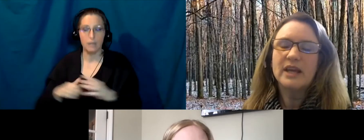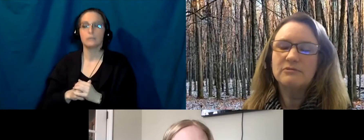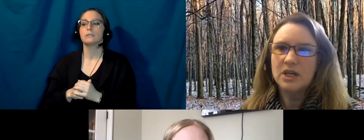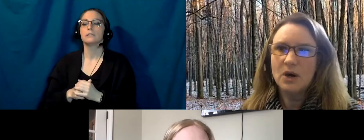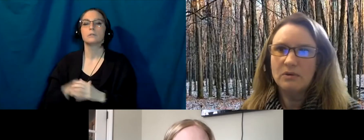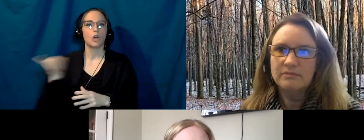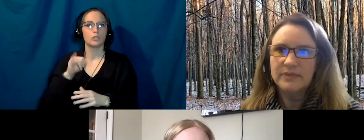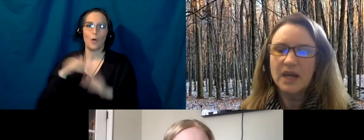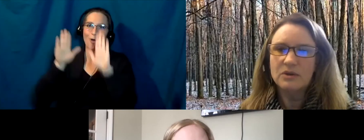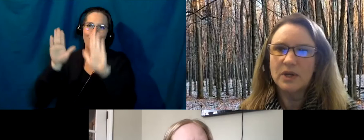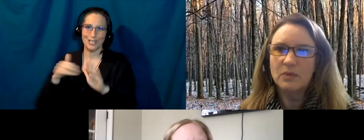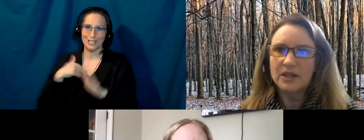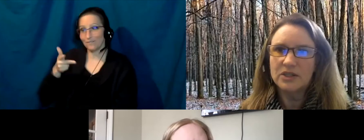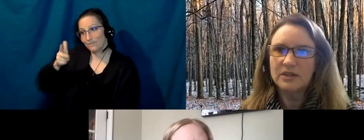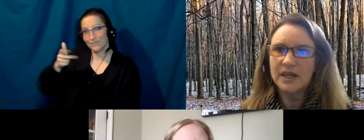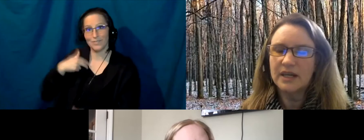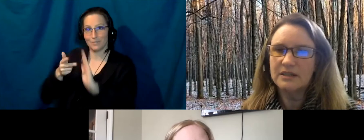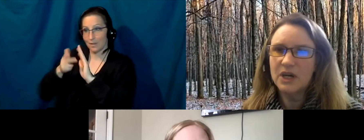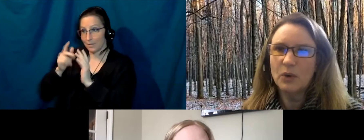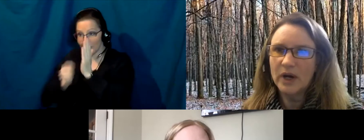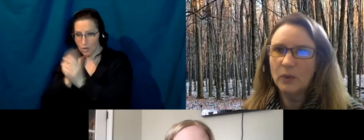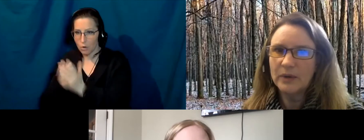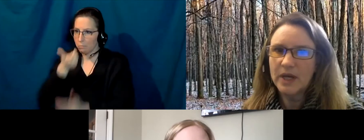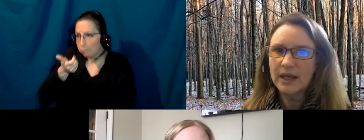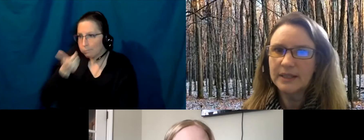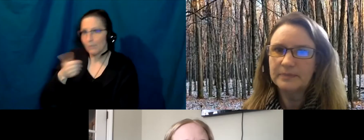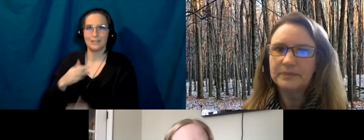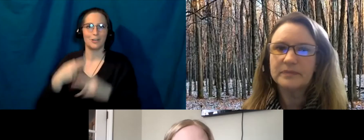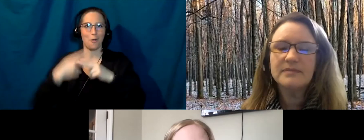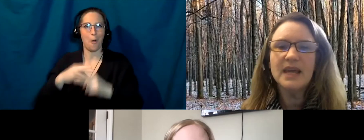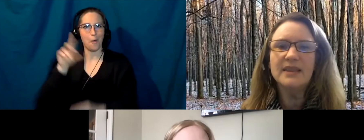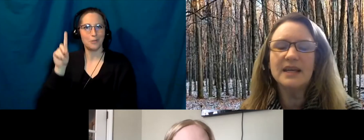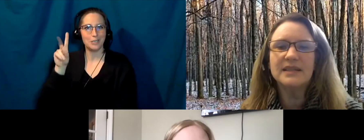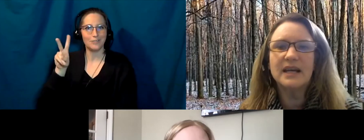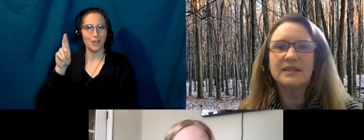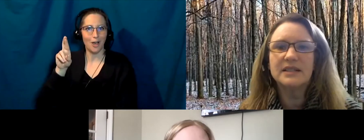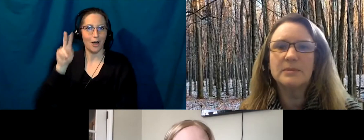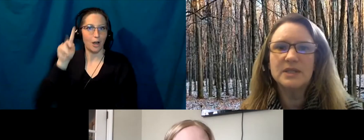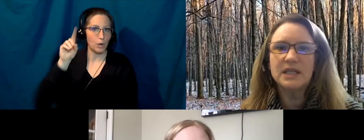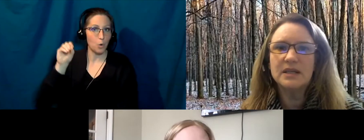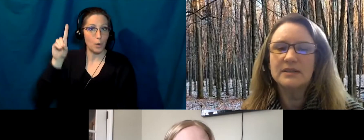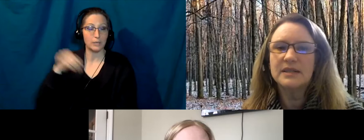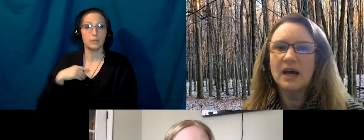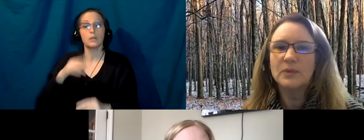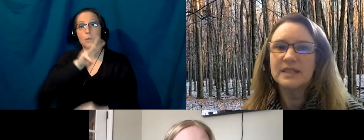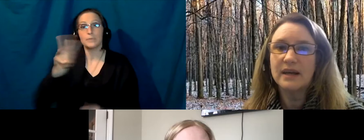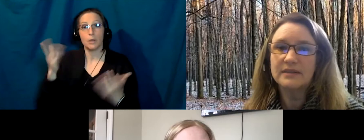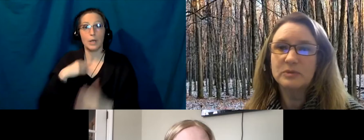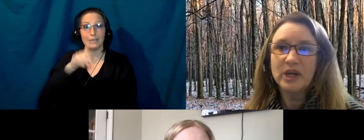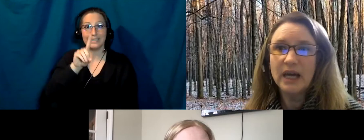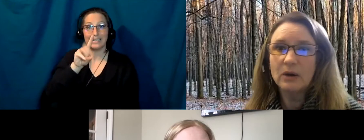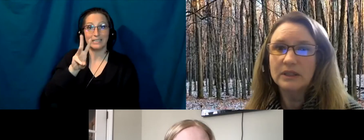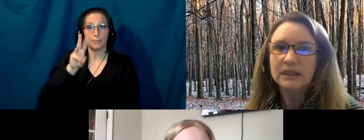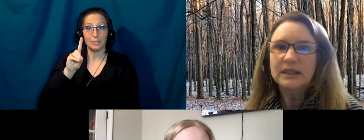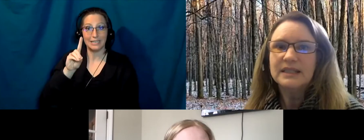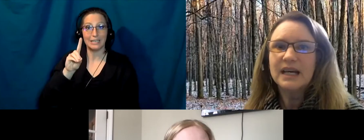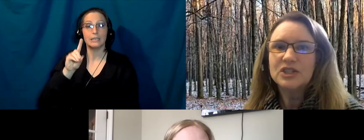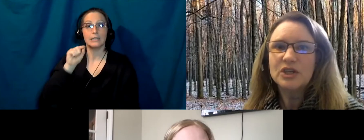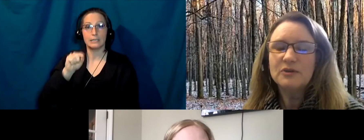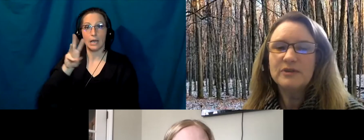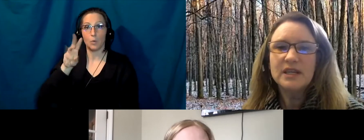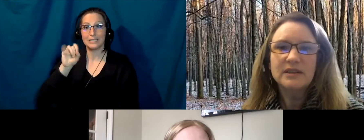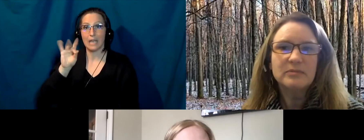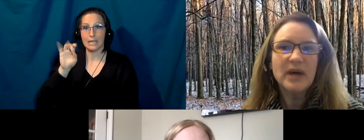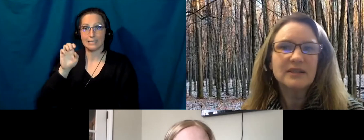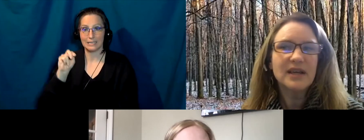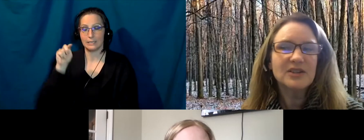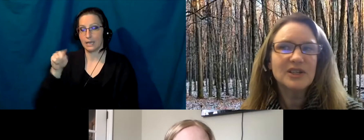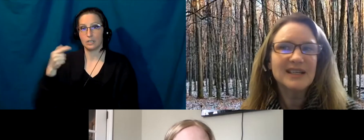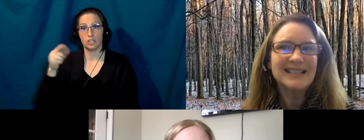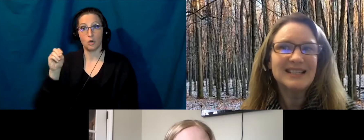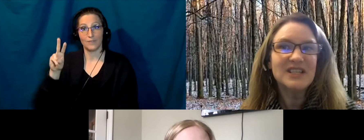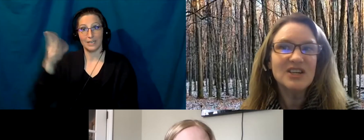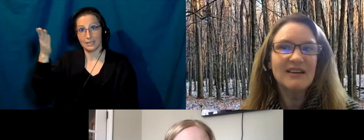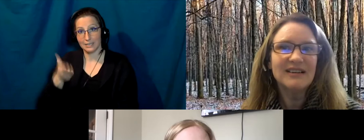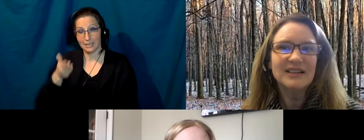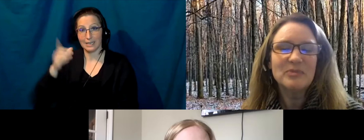video that you can watch. like DVR 101 we call it and that's at https://dwd.wisconsin.gov/dvr/